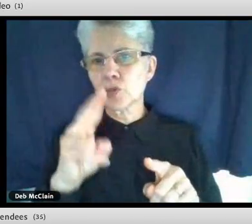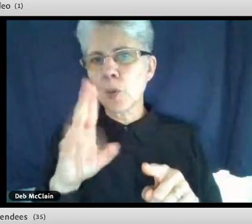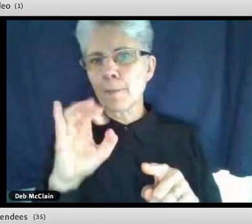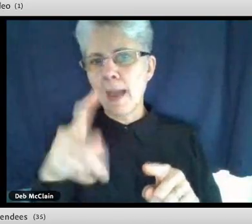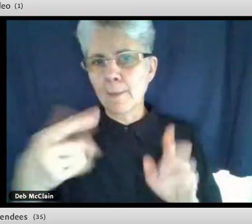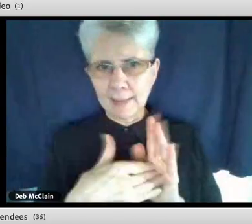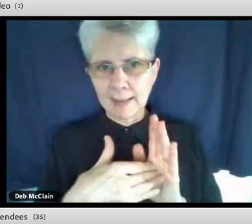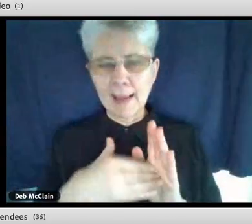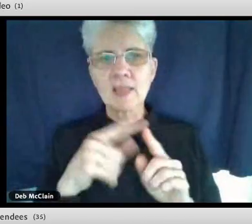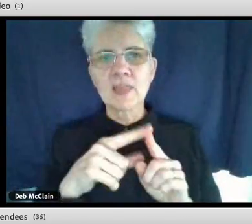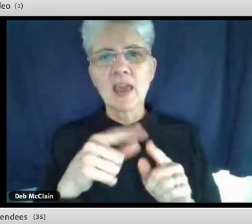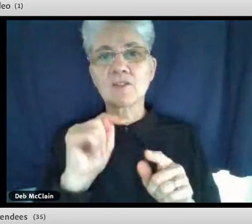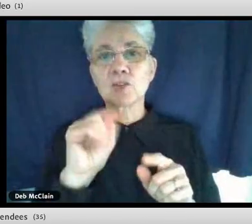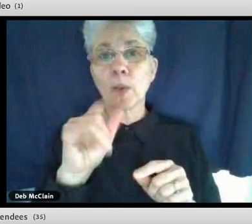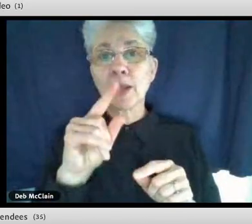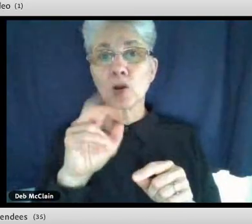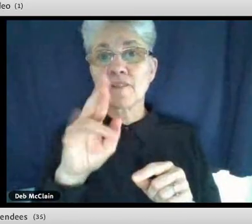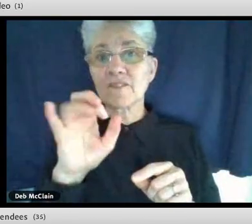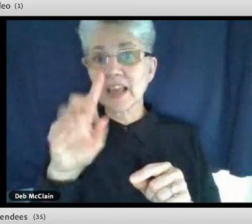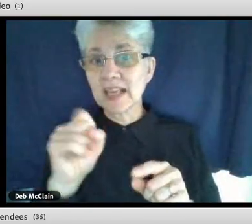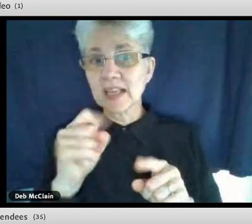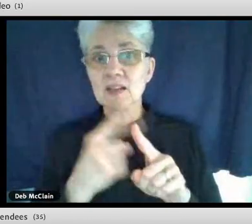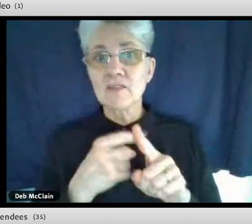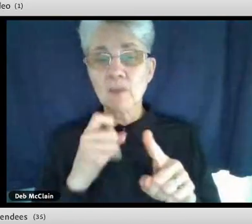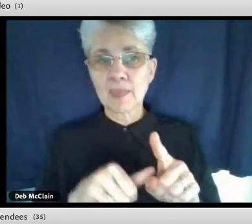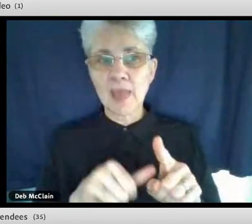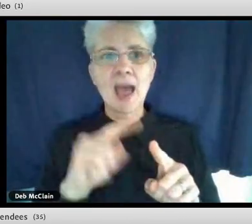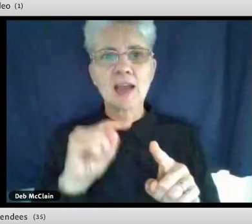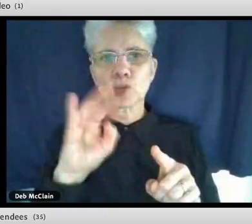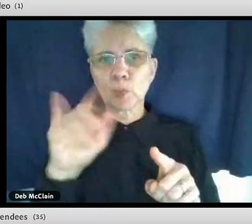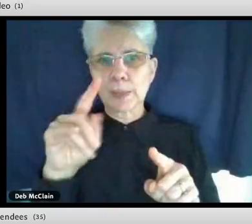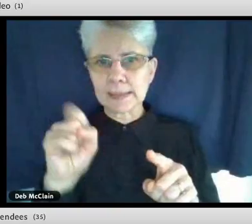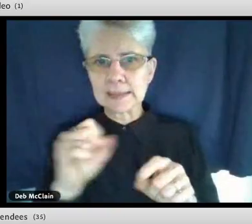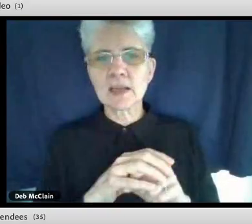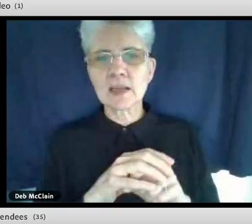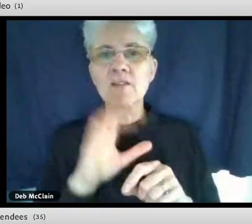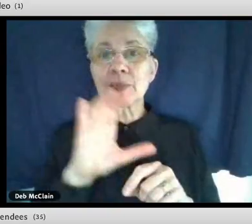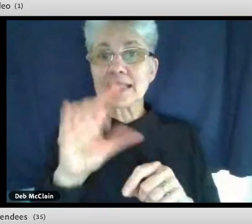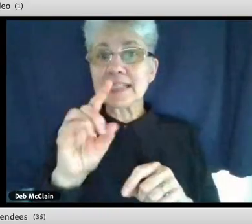Here's the JSU map again. They have Twitter feeds from the different organizations,